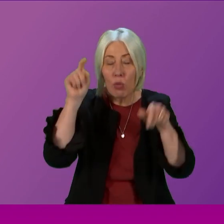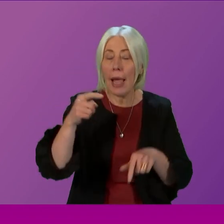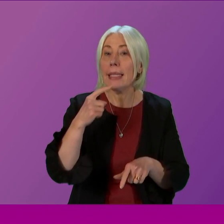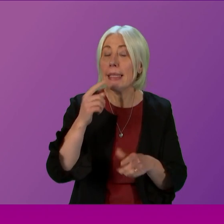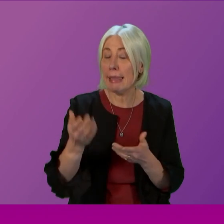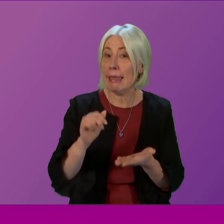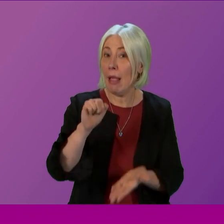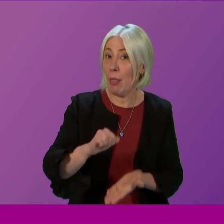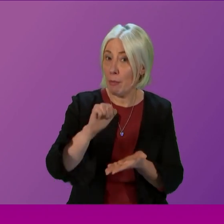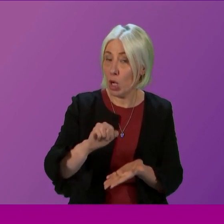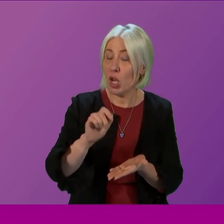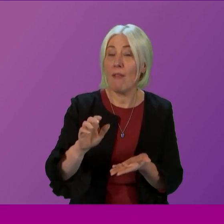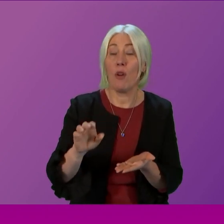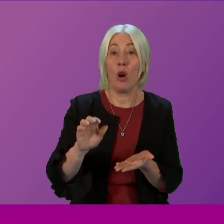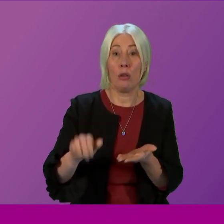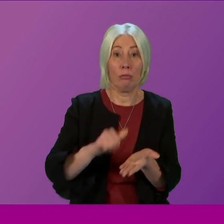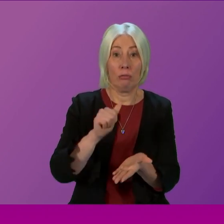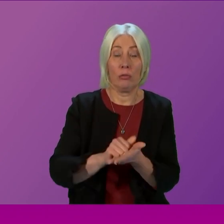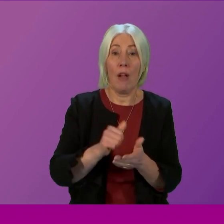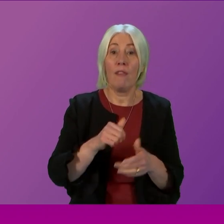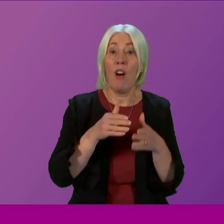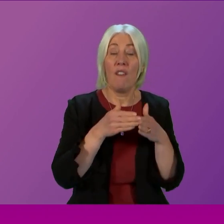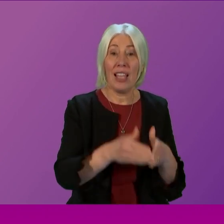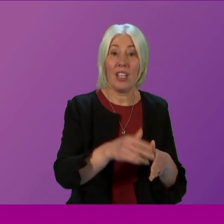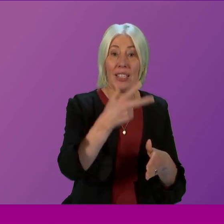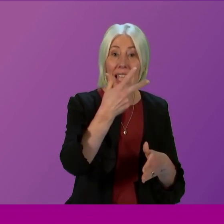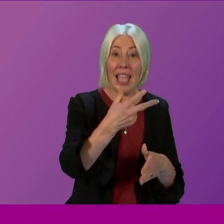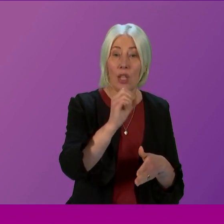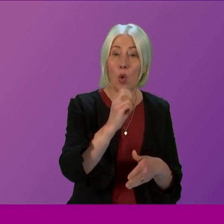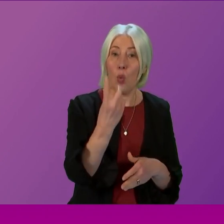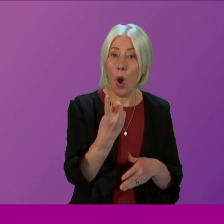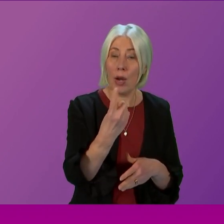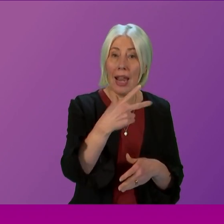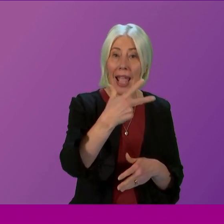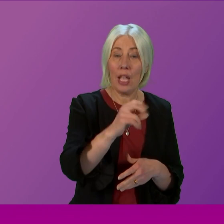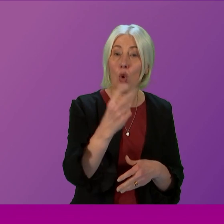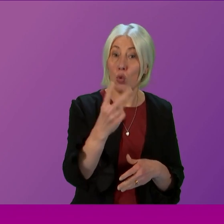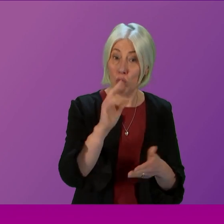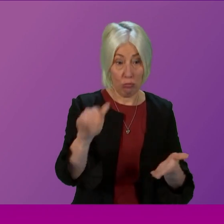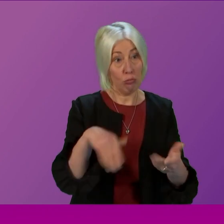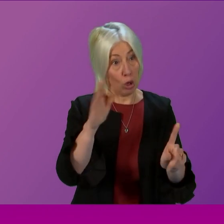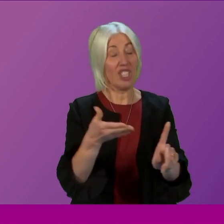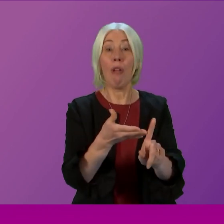completion timescales for vessels 801 and 802 were on target. Just four days